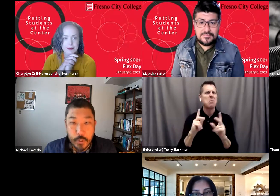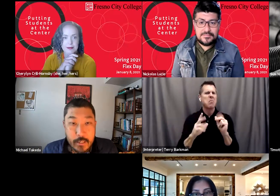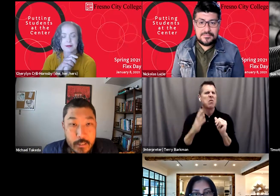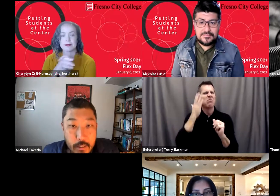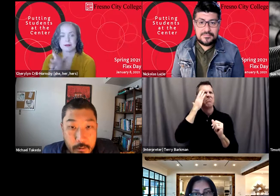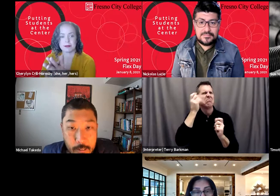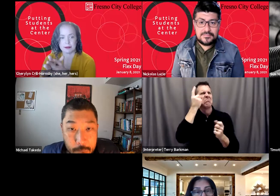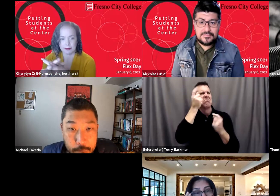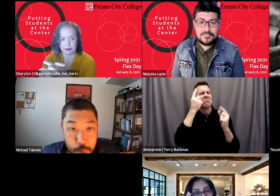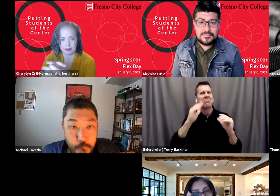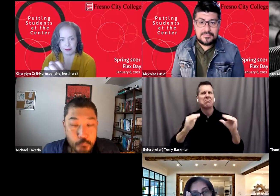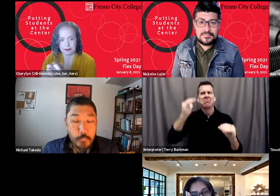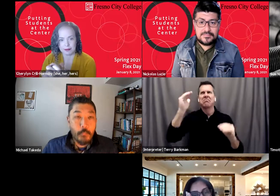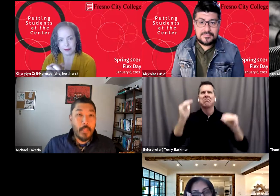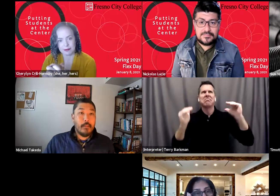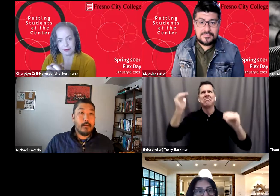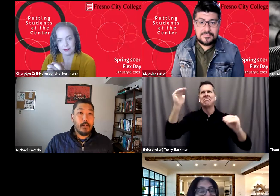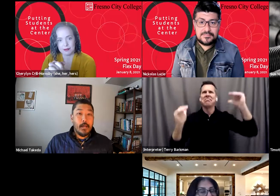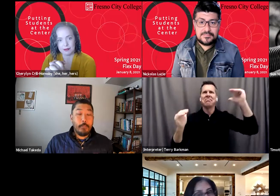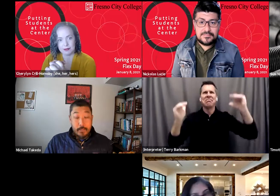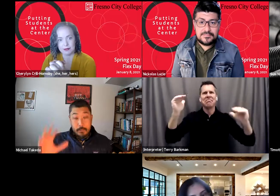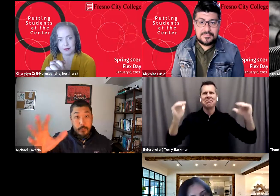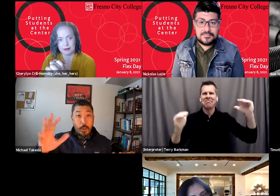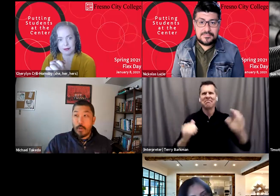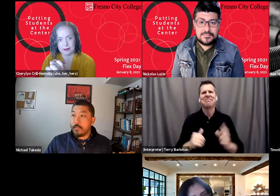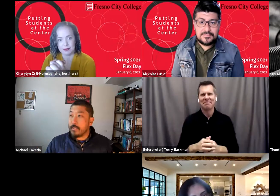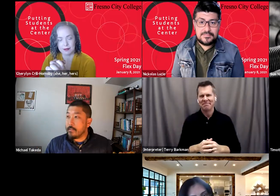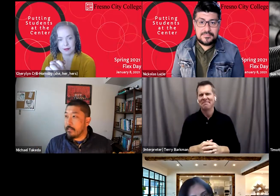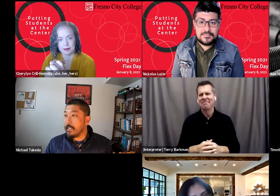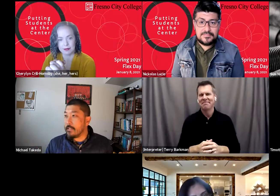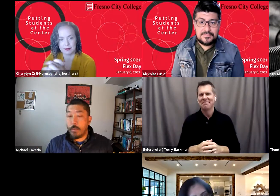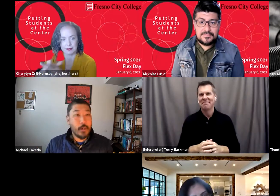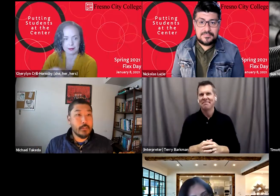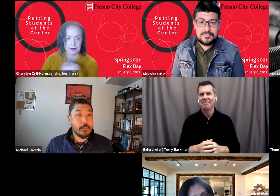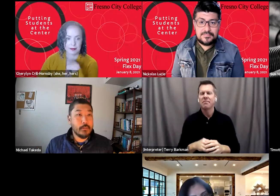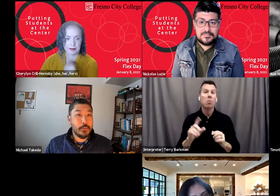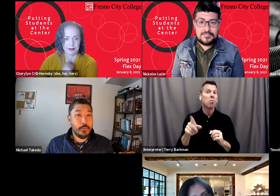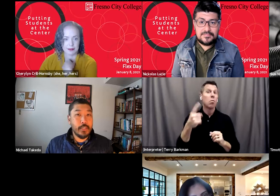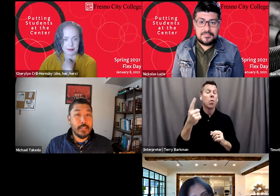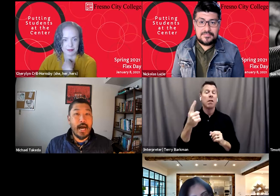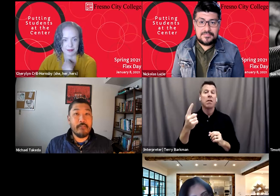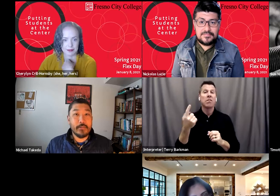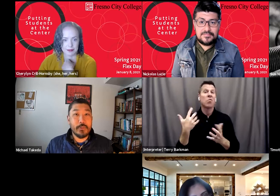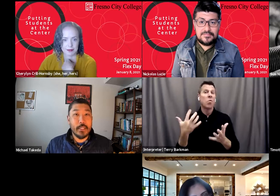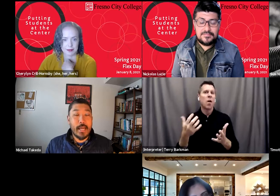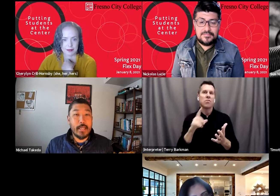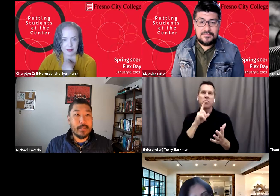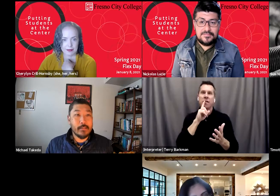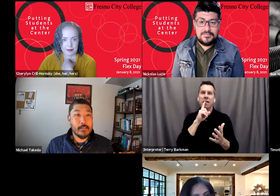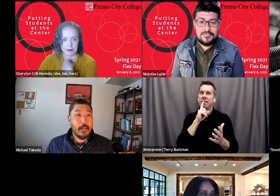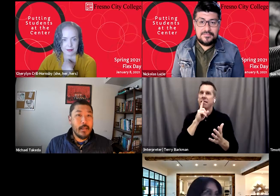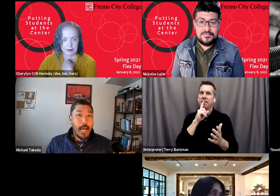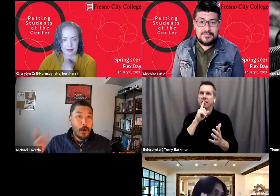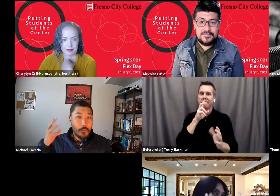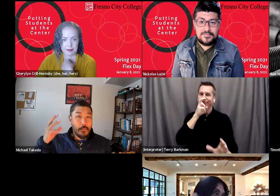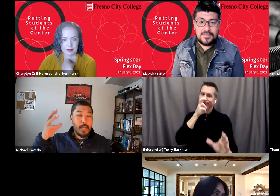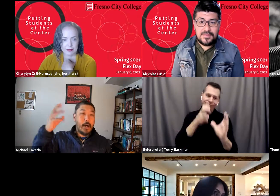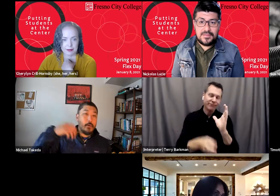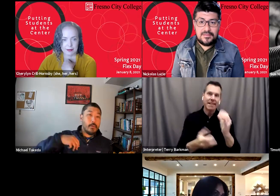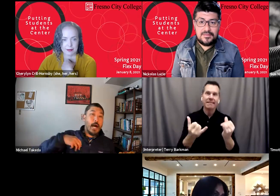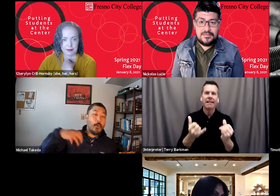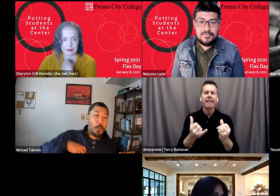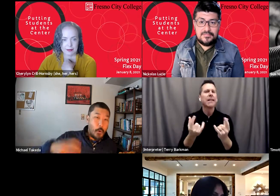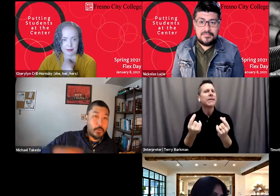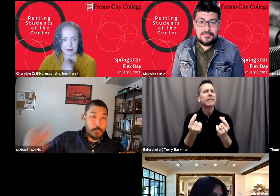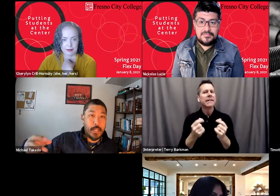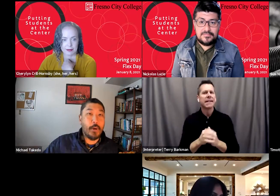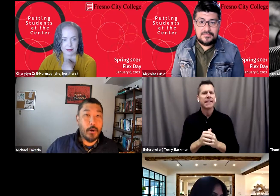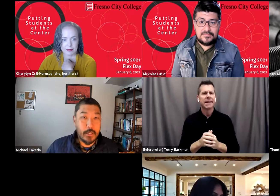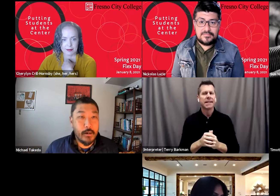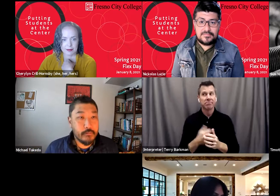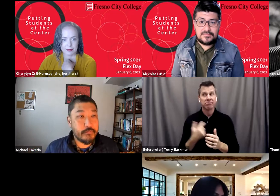looking here. But, you know, one of the things that we wanted to really dive into today is how how our roles play a part of